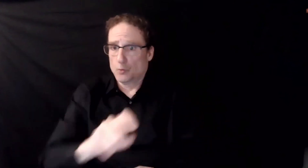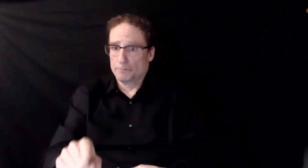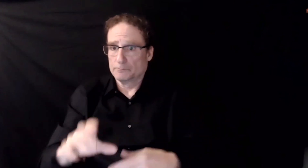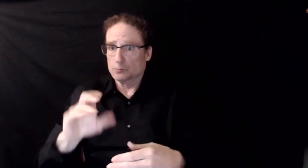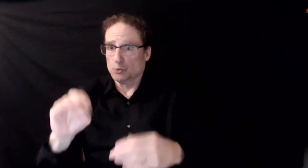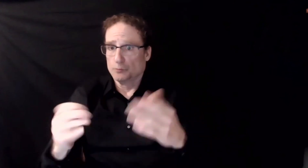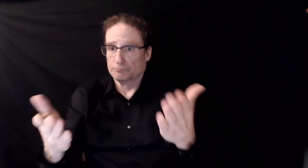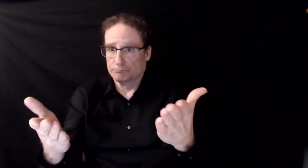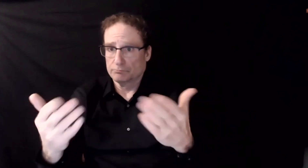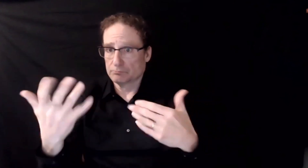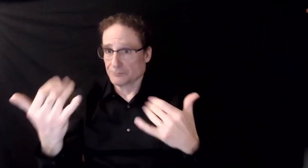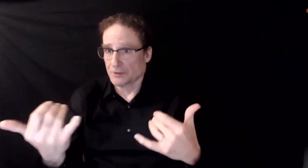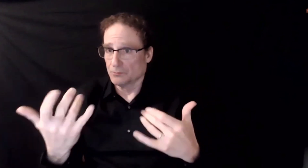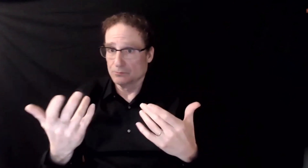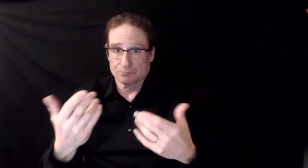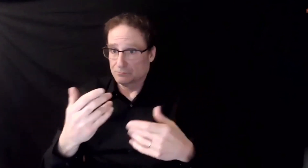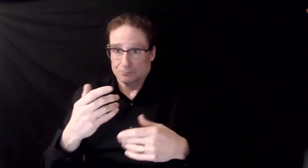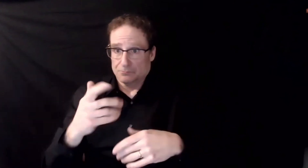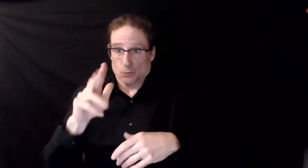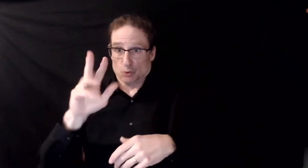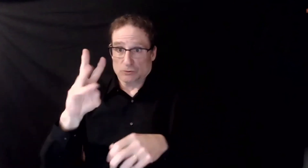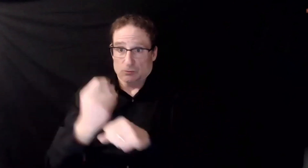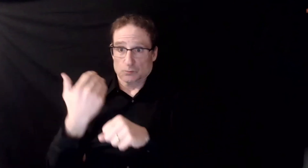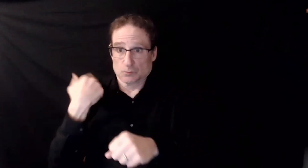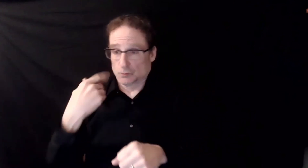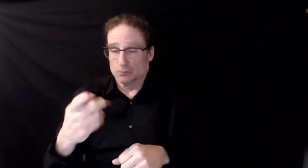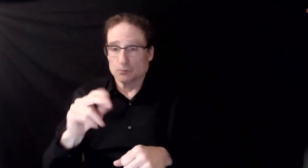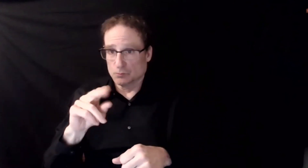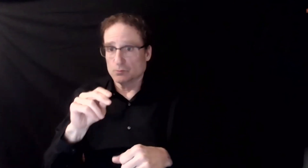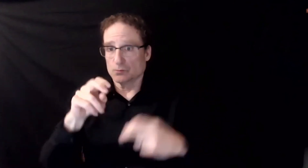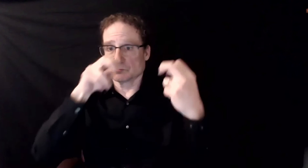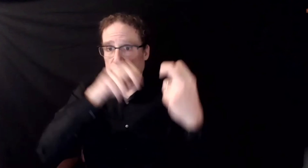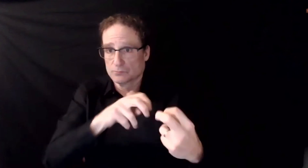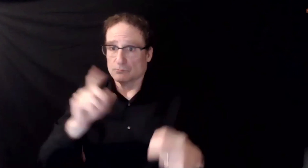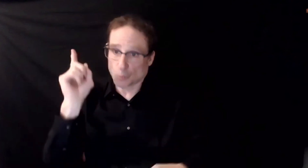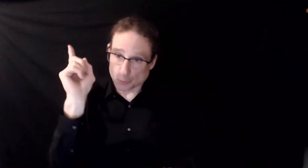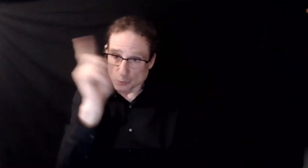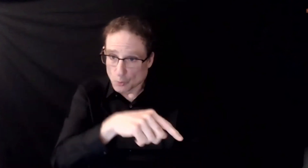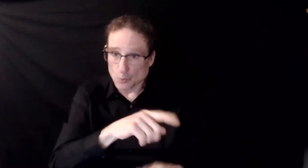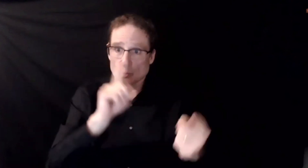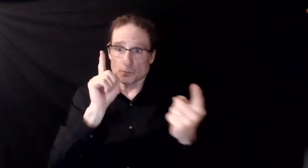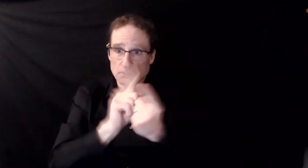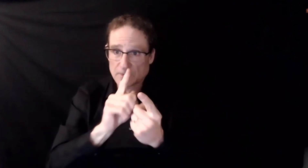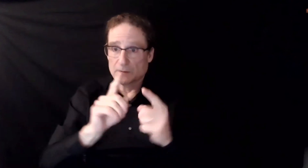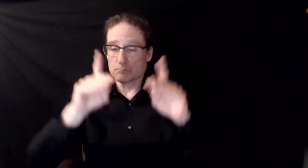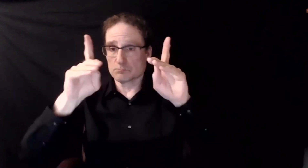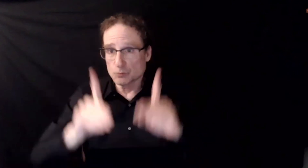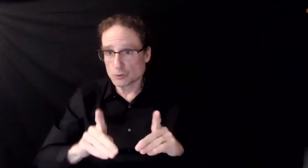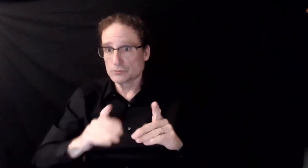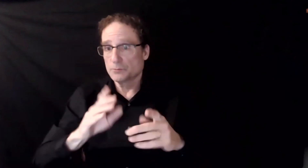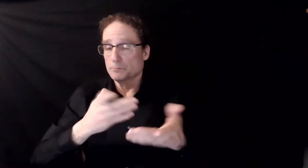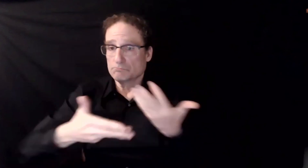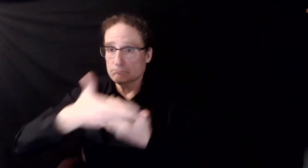than we've ever had. I mean, using Zoom as we are today, 36 years ago you would physically have to be in person